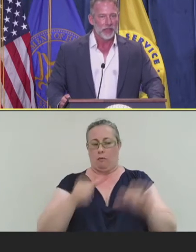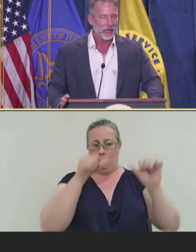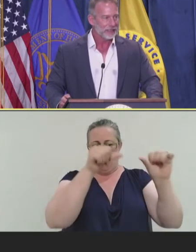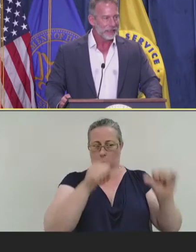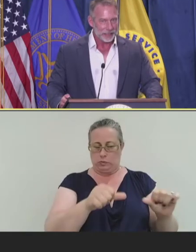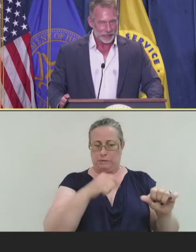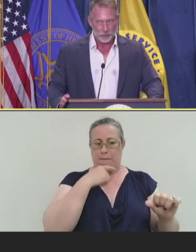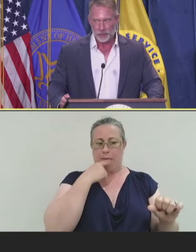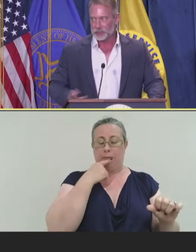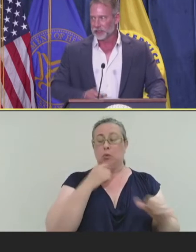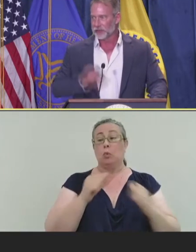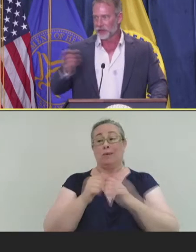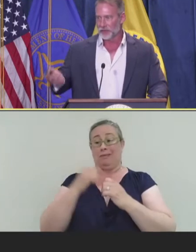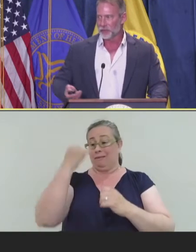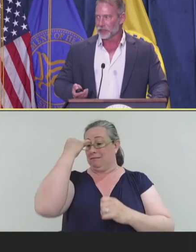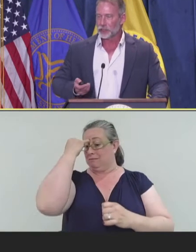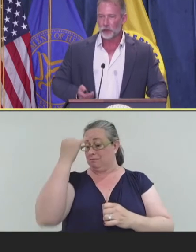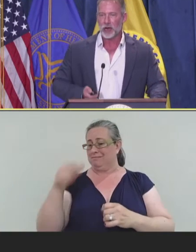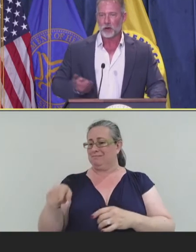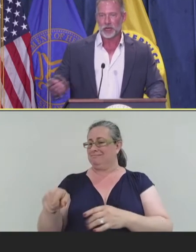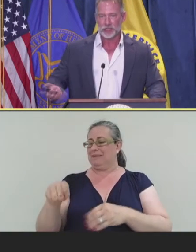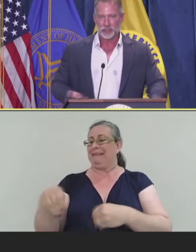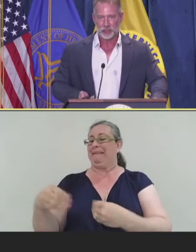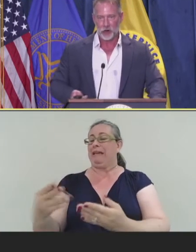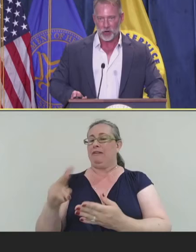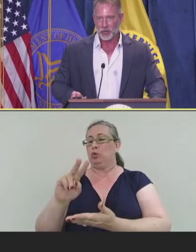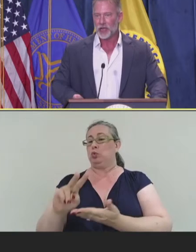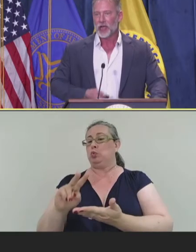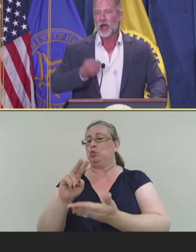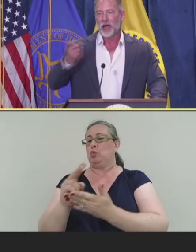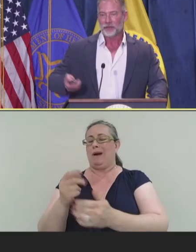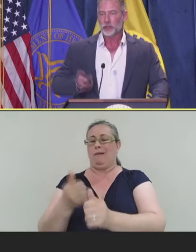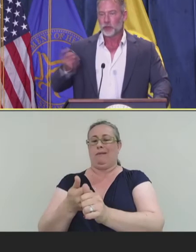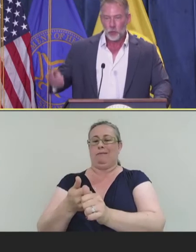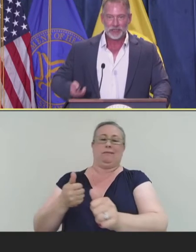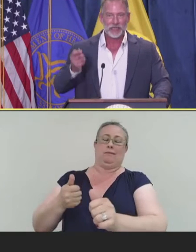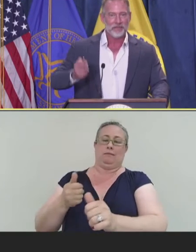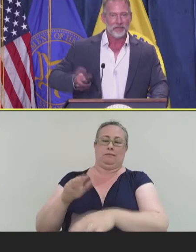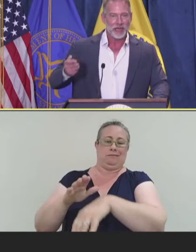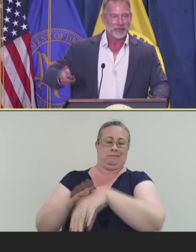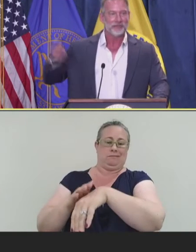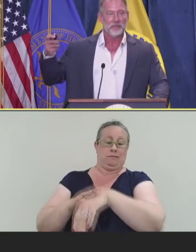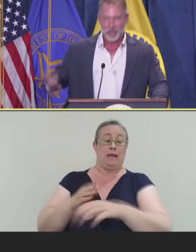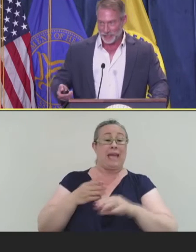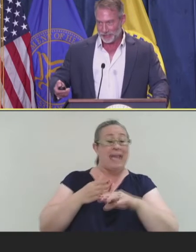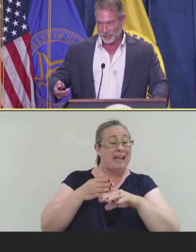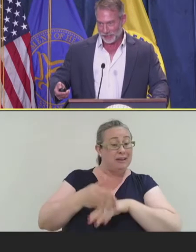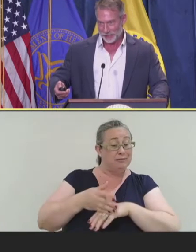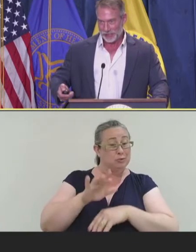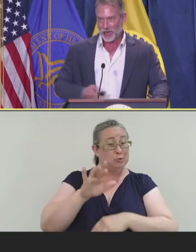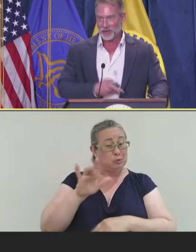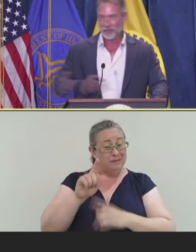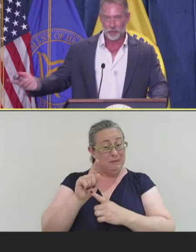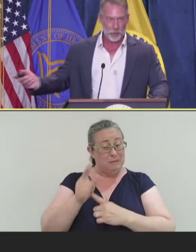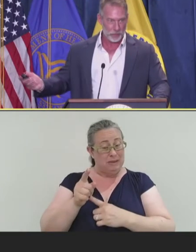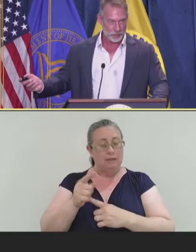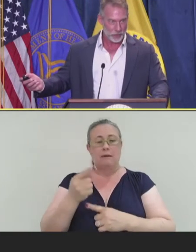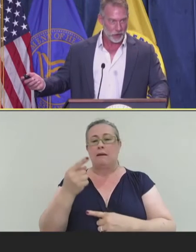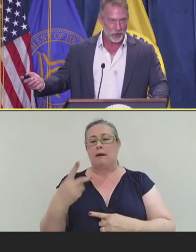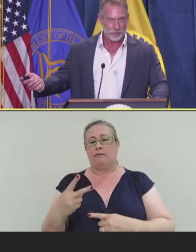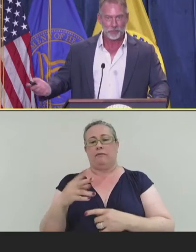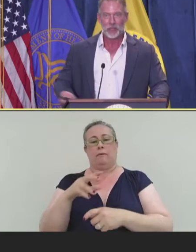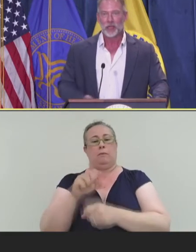The idea was to give them a two-hour head start. After 25 minutes, half the appointments were gone.